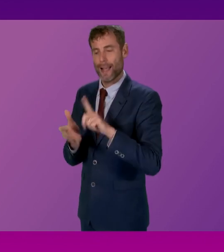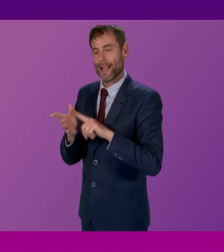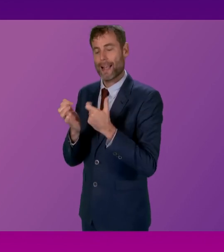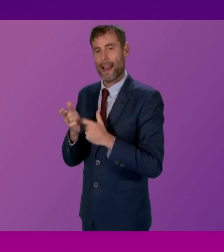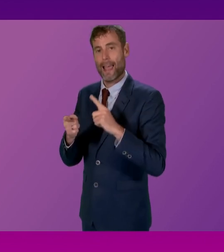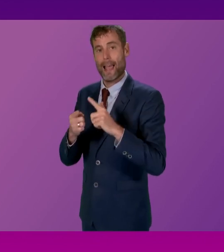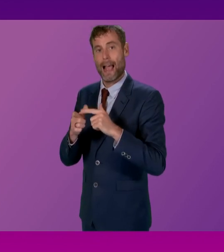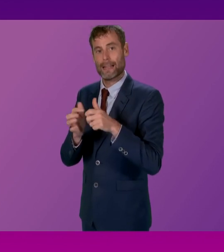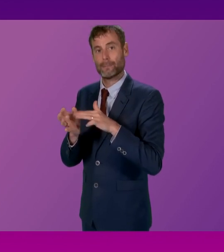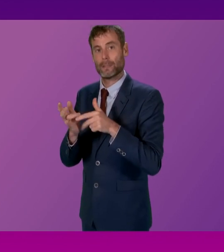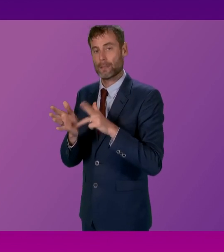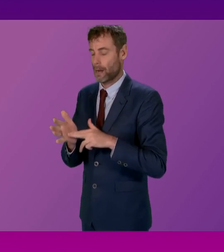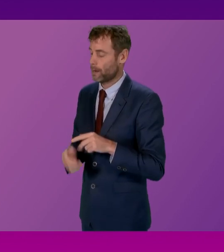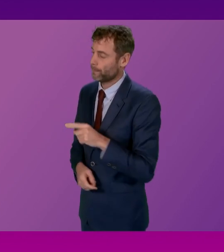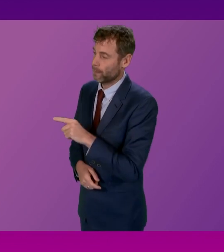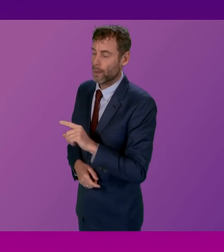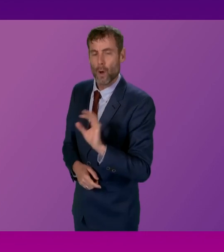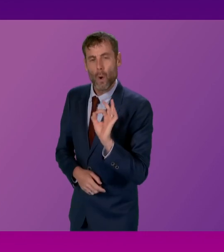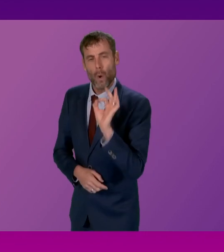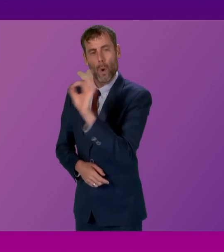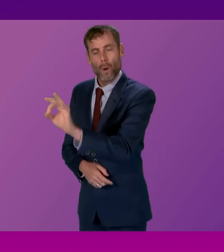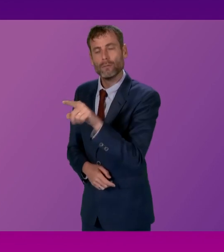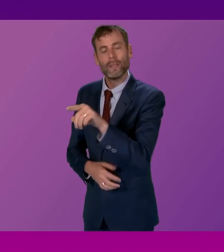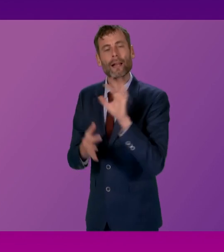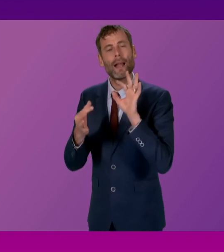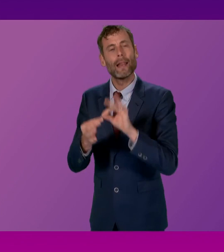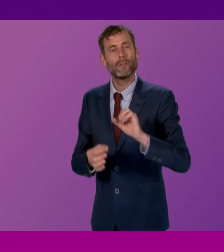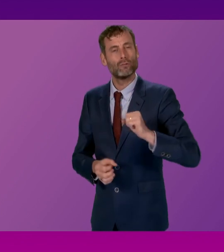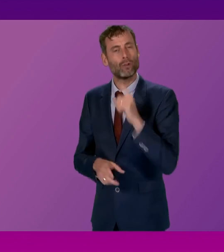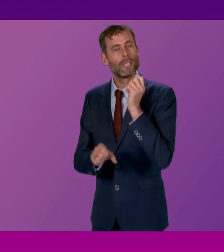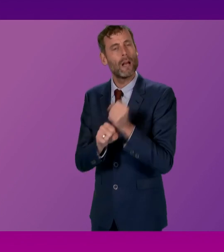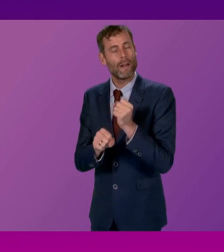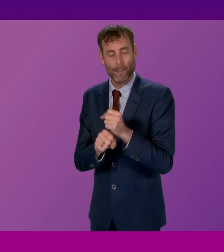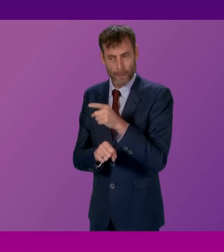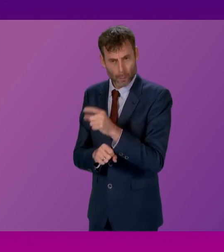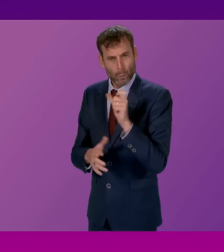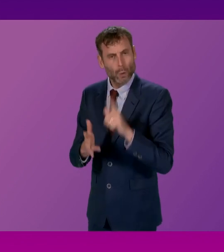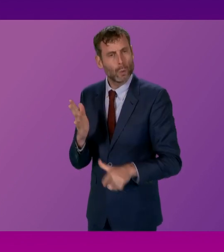To ask the First Minister what steps the Scottish Government is taking to increase public awareness